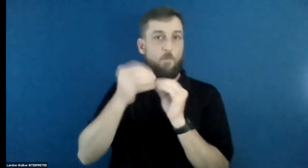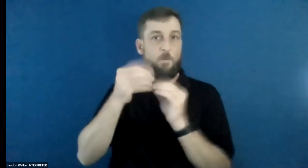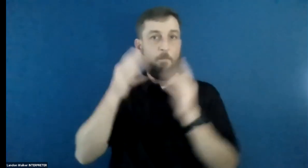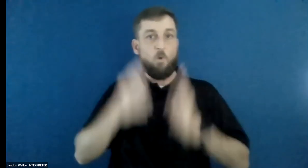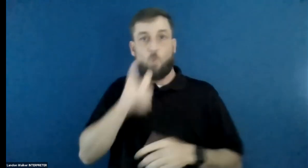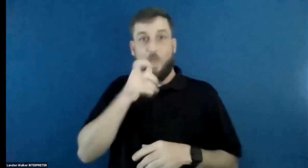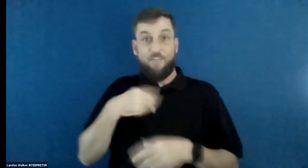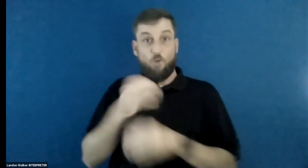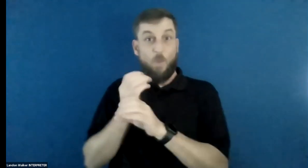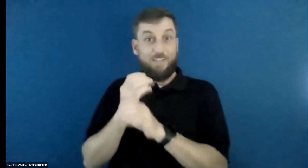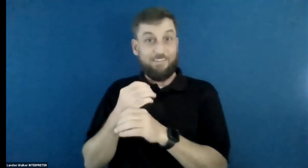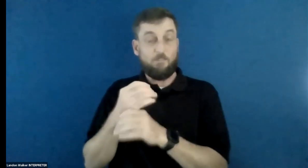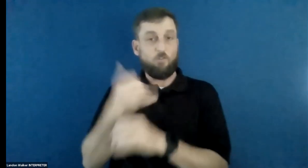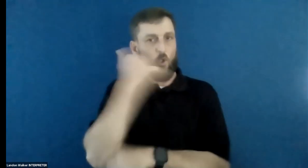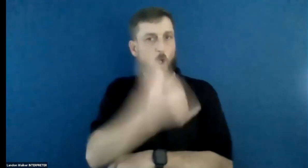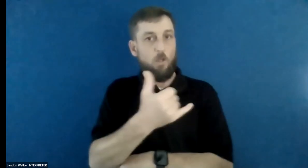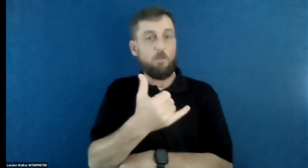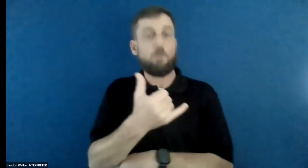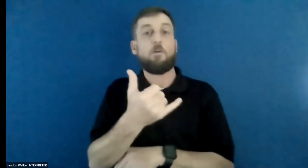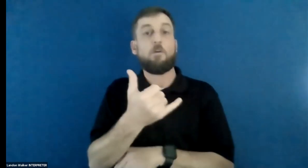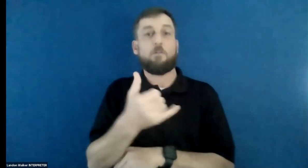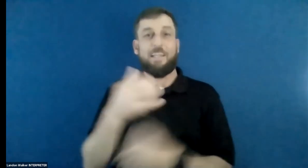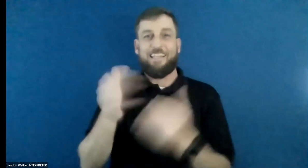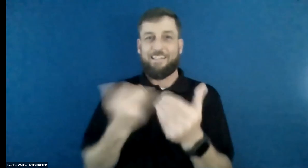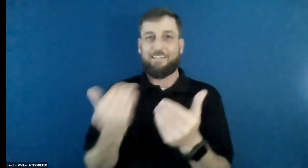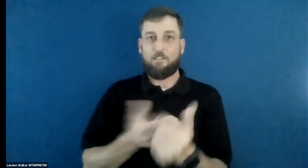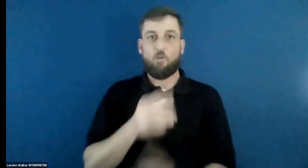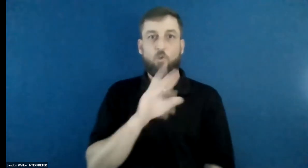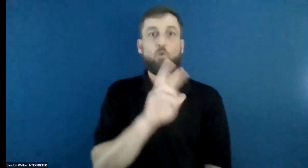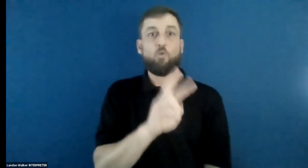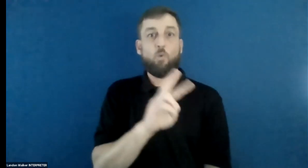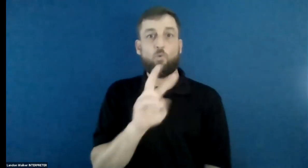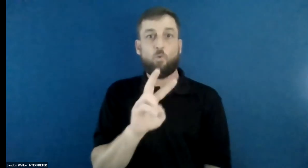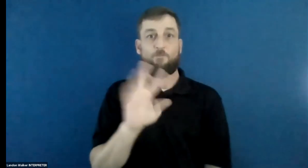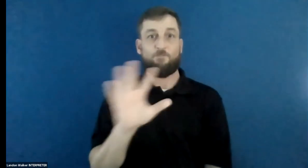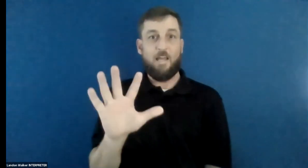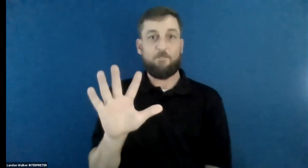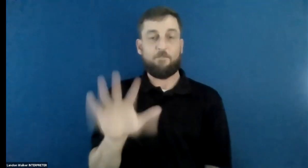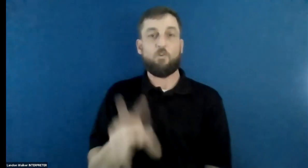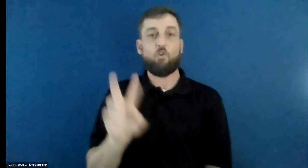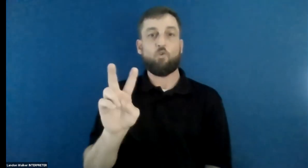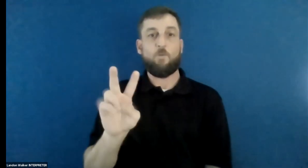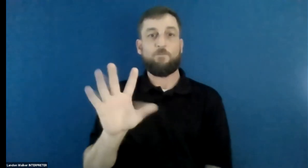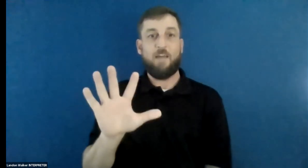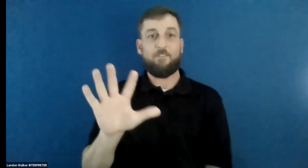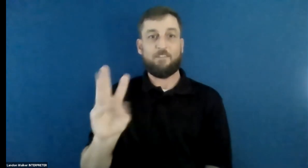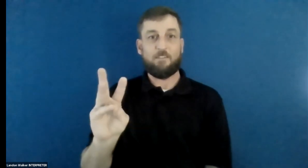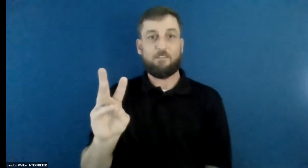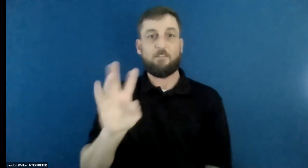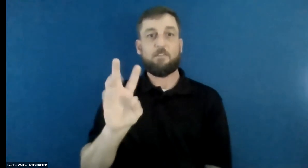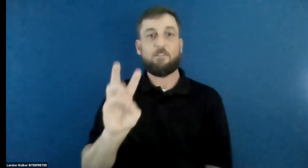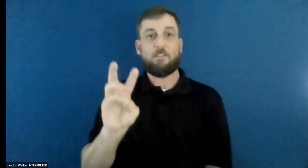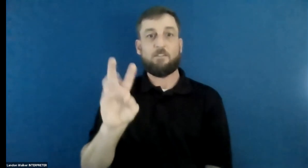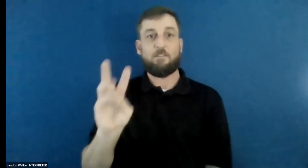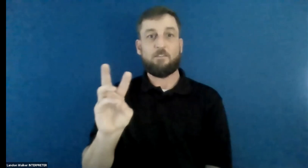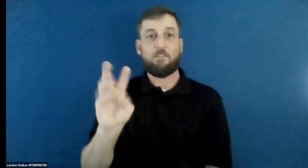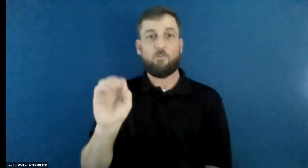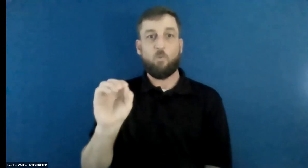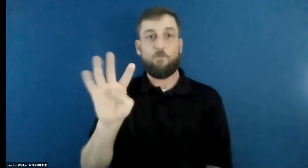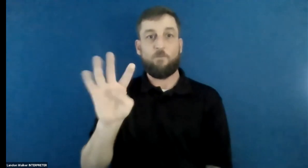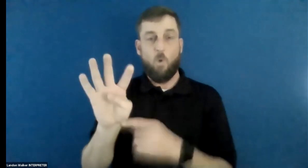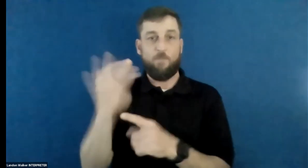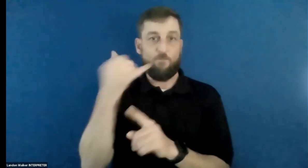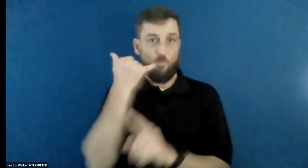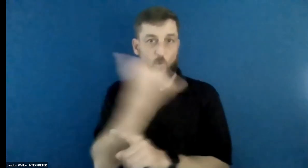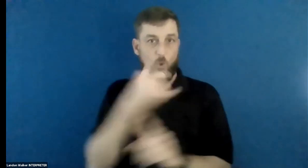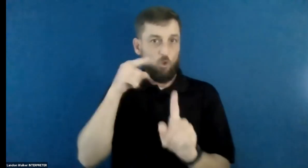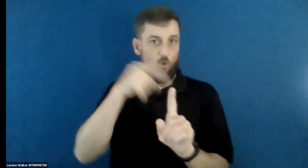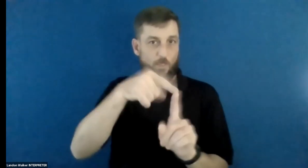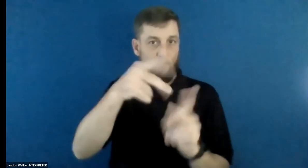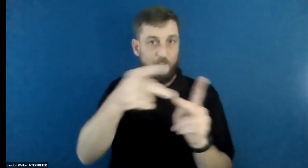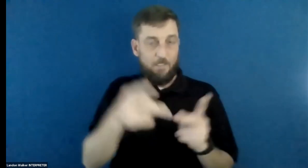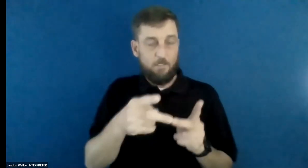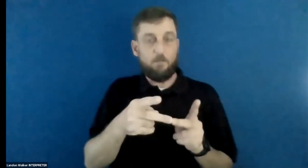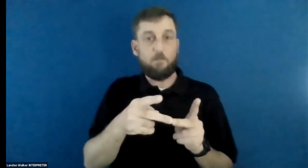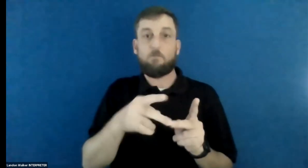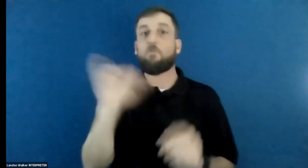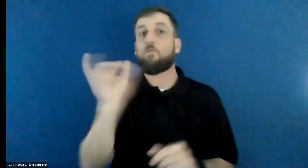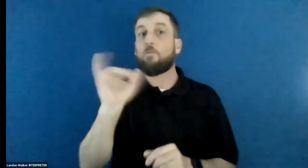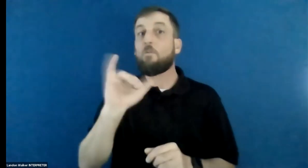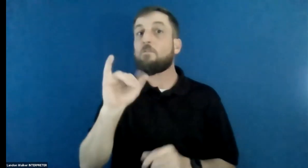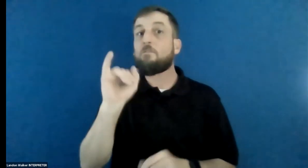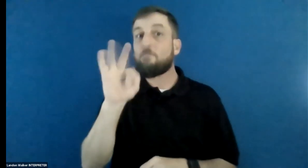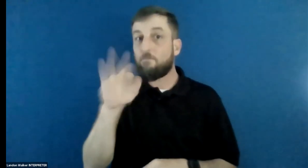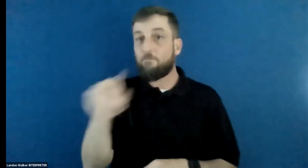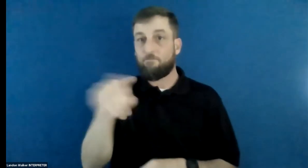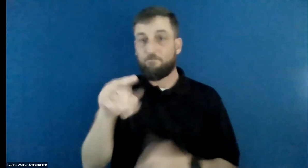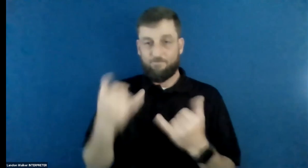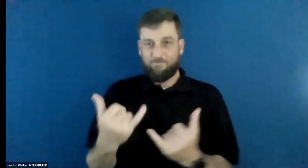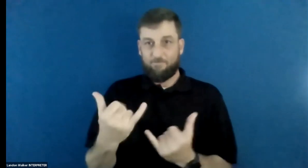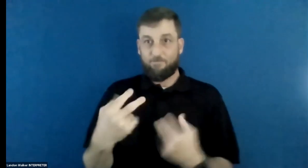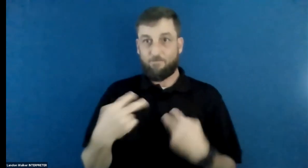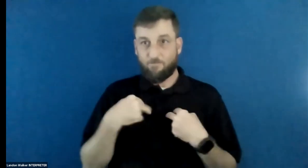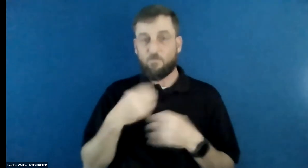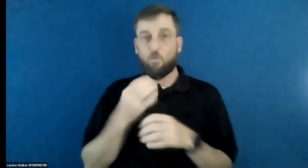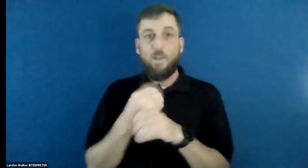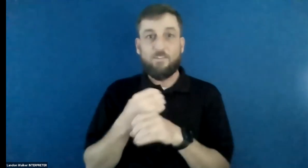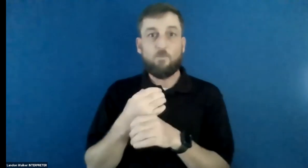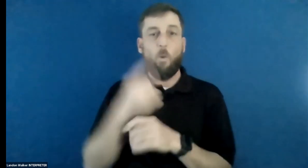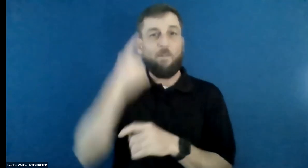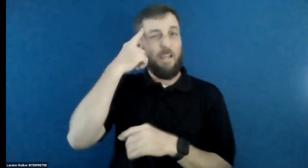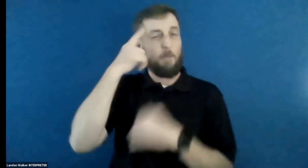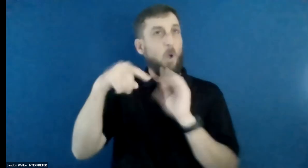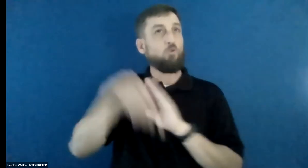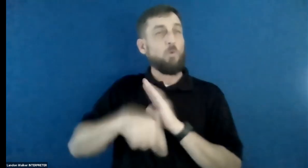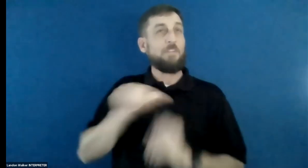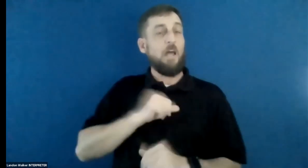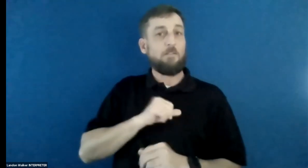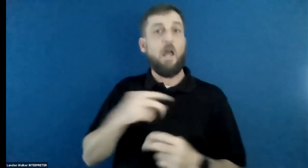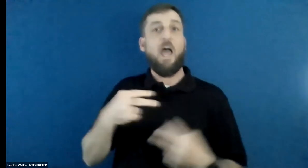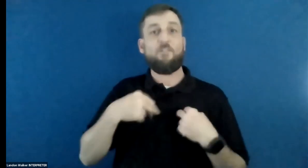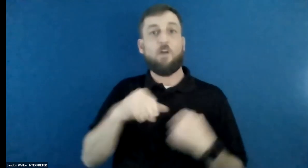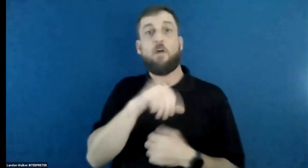That's easy well that number for whoever wants it is an area code 225256660 for that's the number to the facility but I also want to stress that if someone is in a middle of a crisis, or they're having suicidal ideations, you still also have a resource